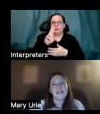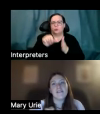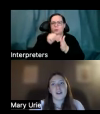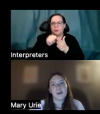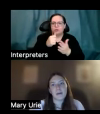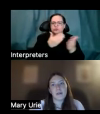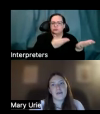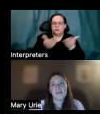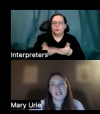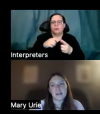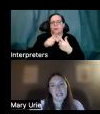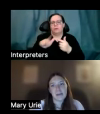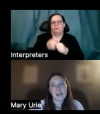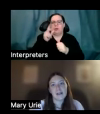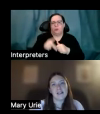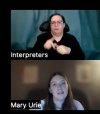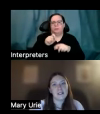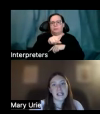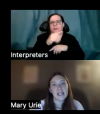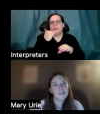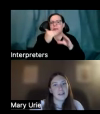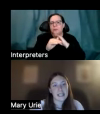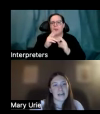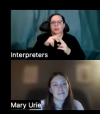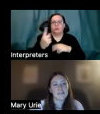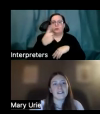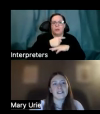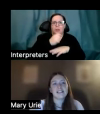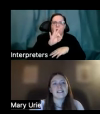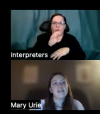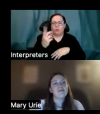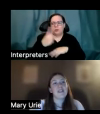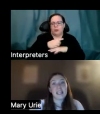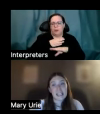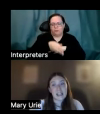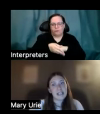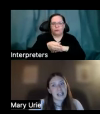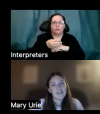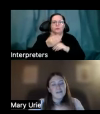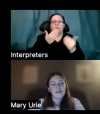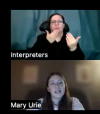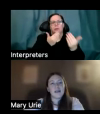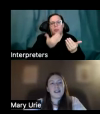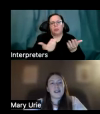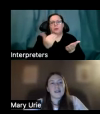and then follow up with them, send them an email either the day of or the day after thanking them again for meeting with you,